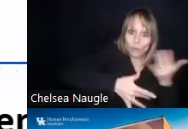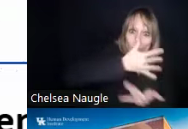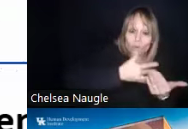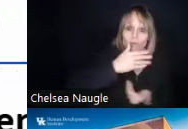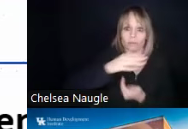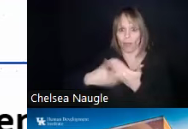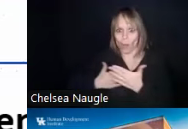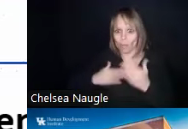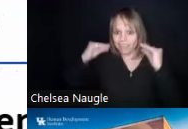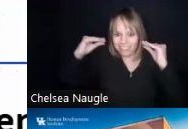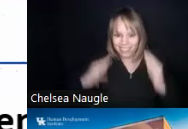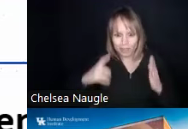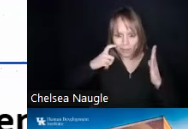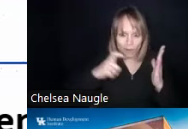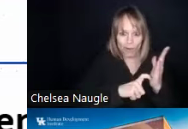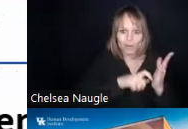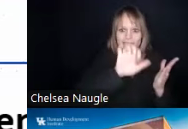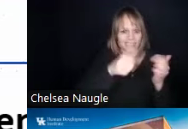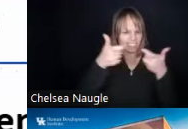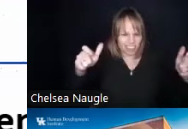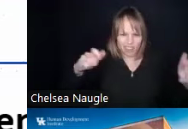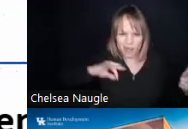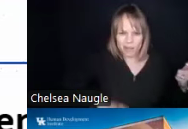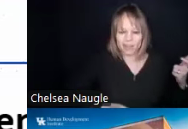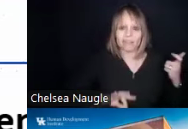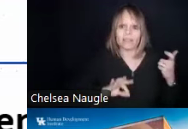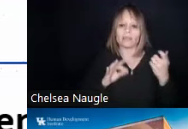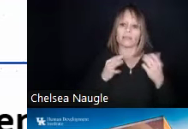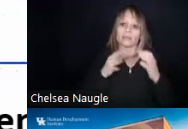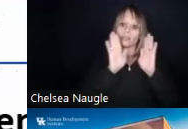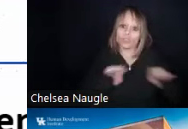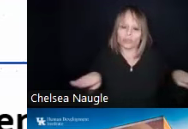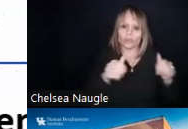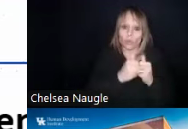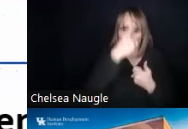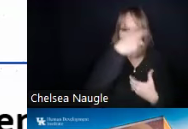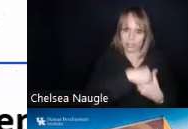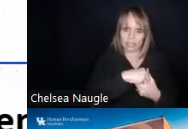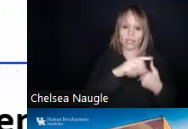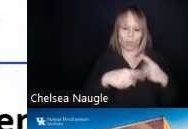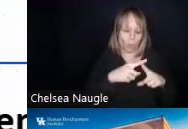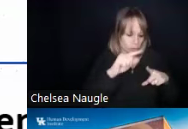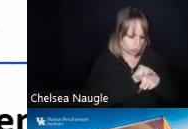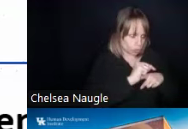that they see as a really big benefit that uh kids that have autism when they go from training alone or not being in